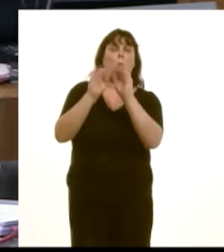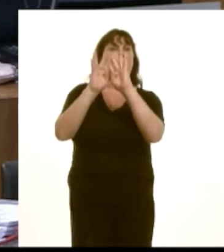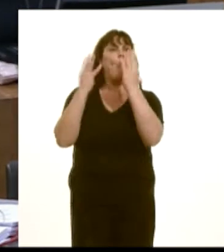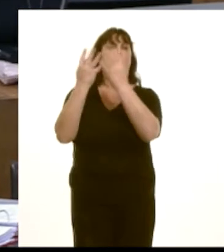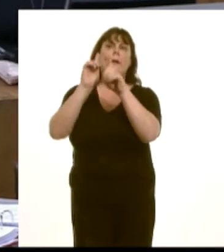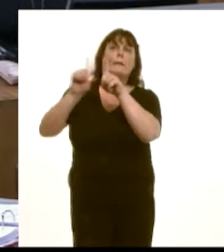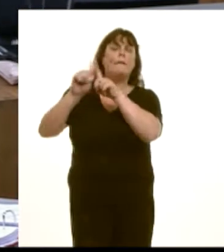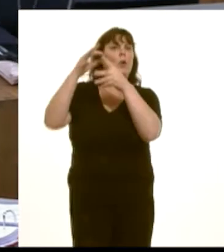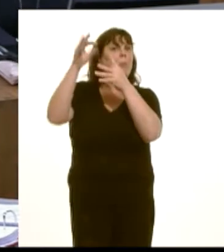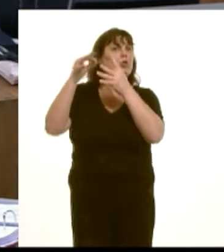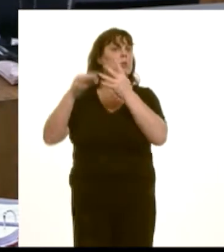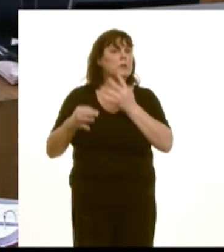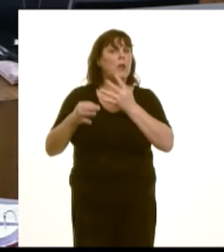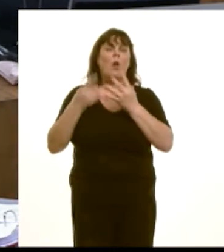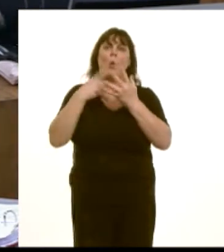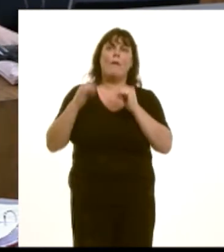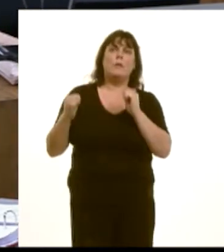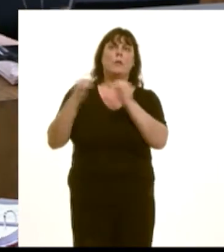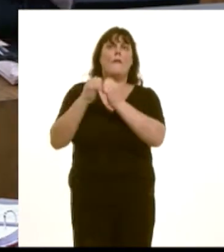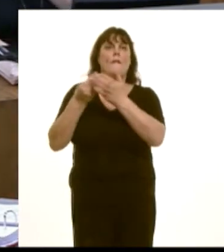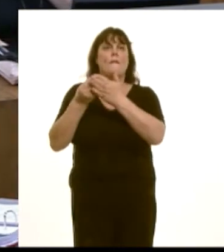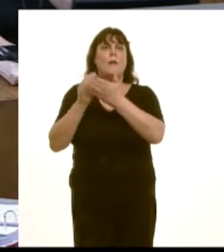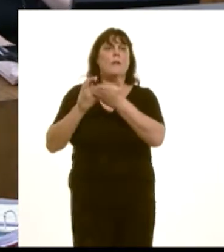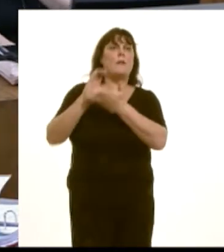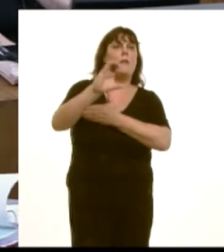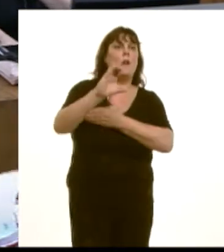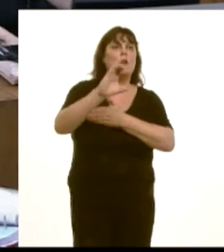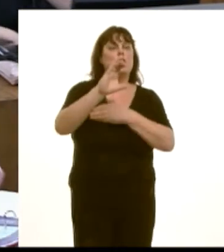recently agreed funding deal for modernising the Valleys lines is vital to our ambitions.